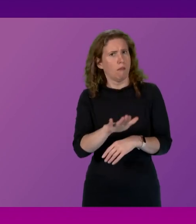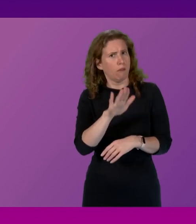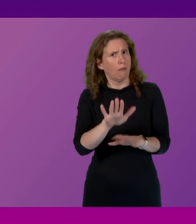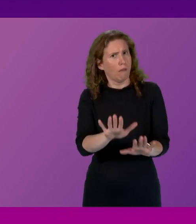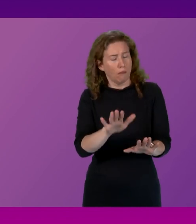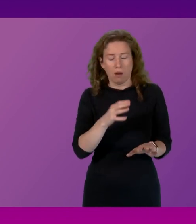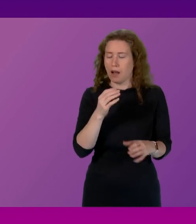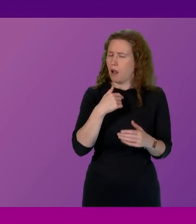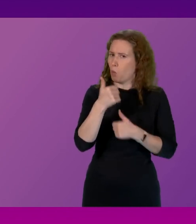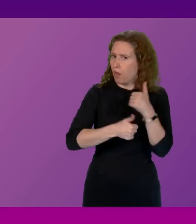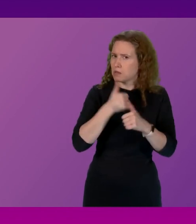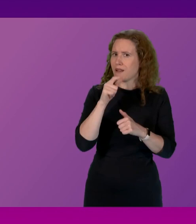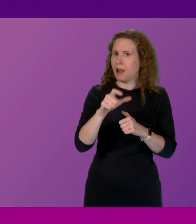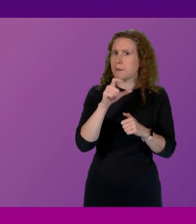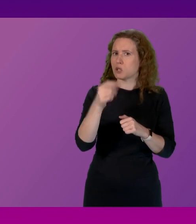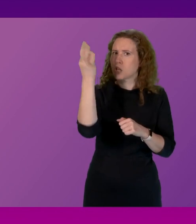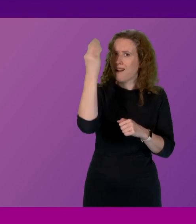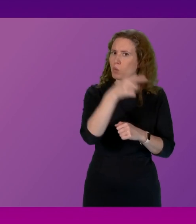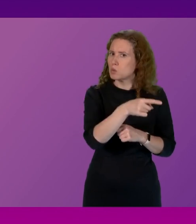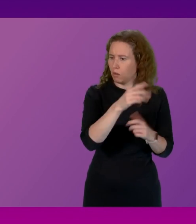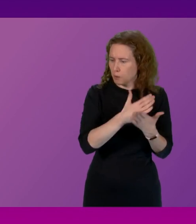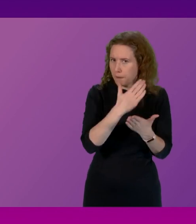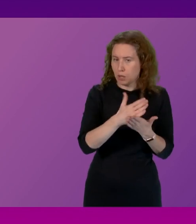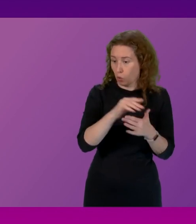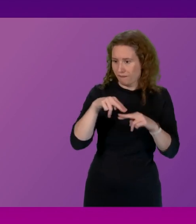was taken by Clackmannanshire Council to make sure that those households are safe.